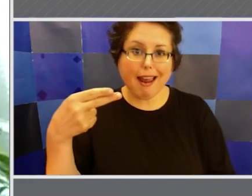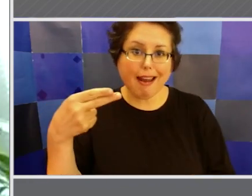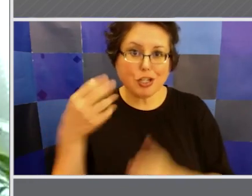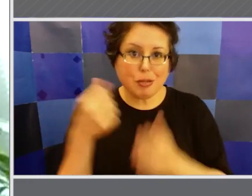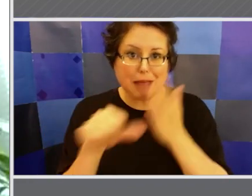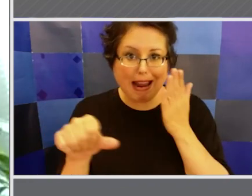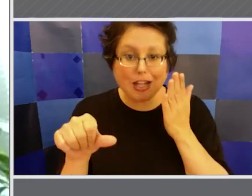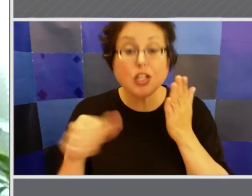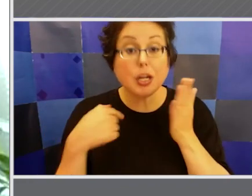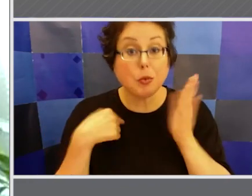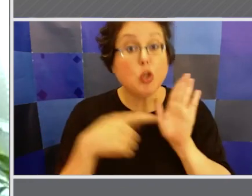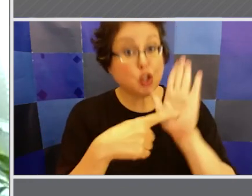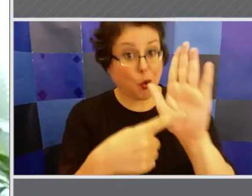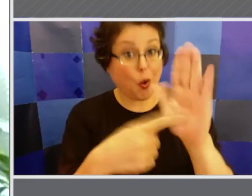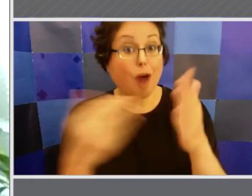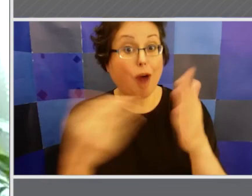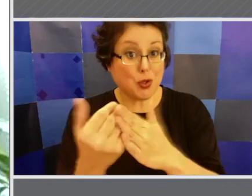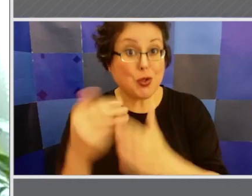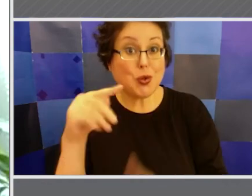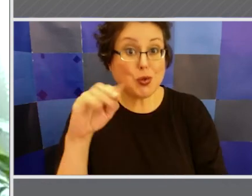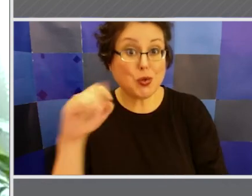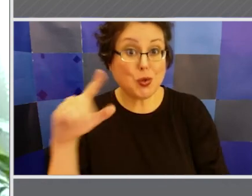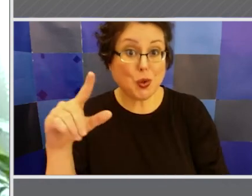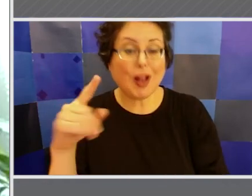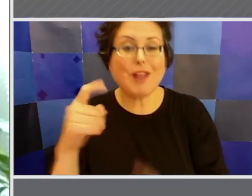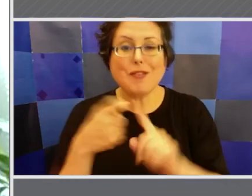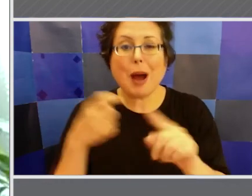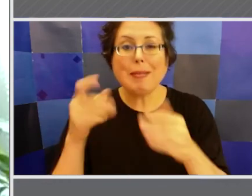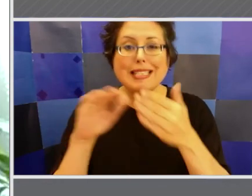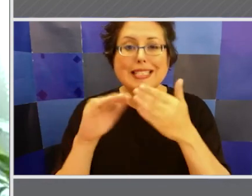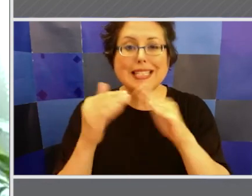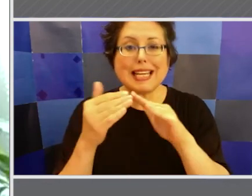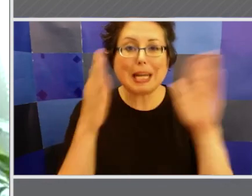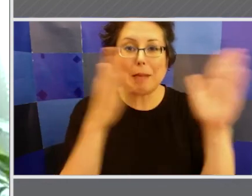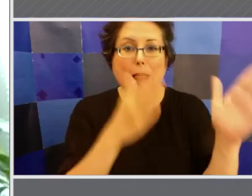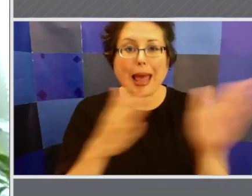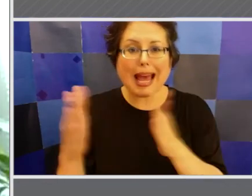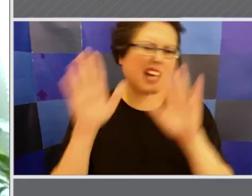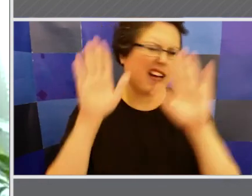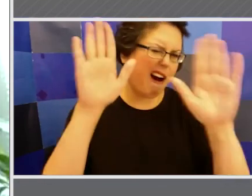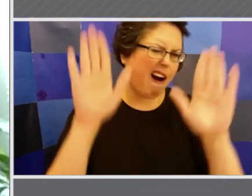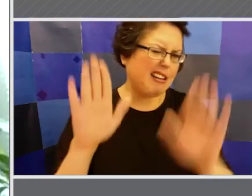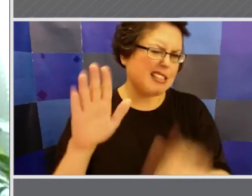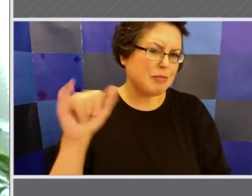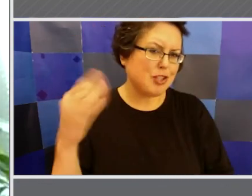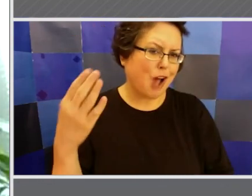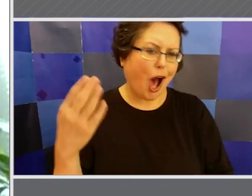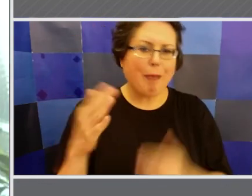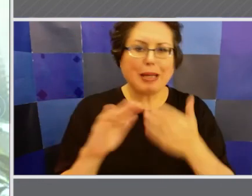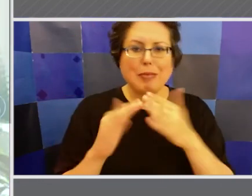our newest tool courtesy of city planning did a great job with this the Office of Community